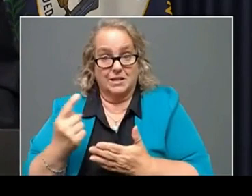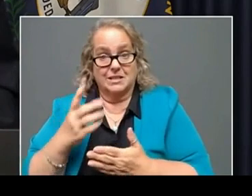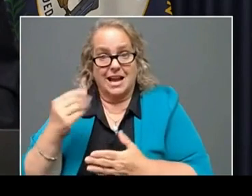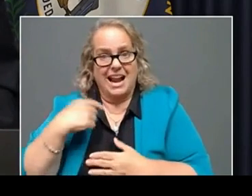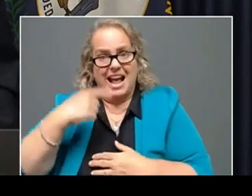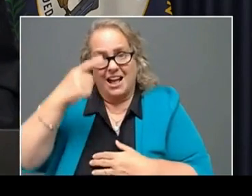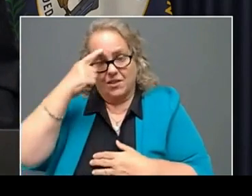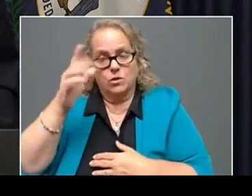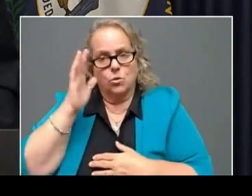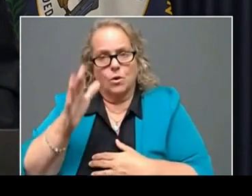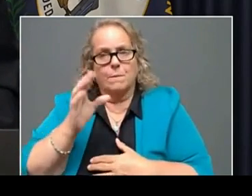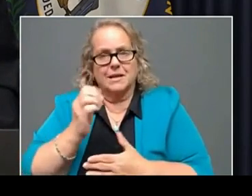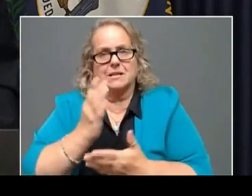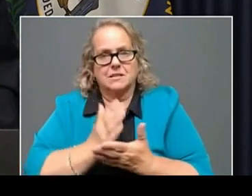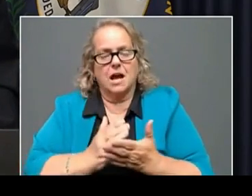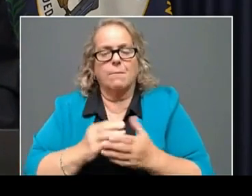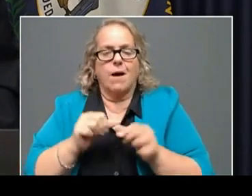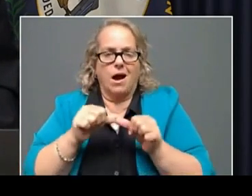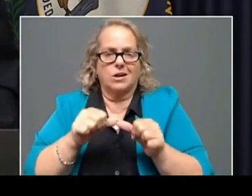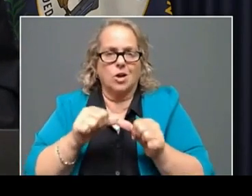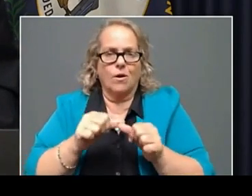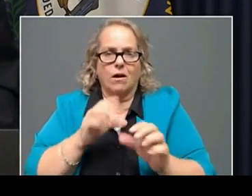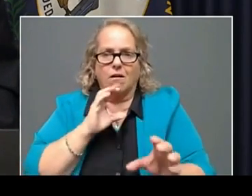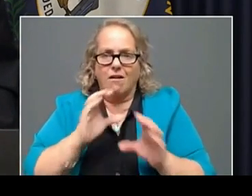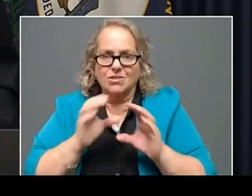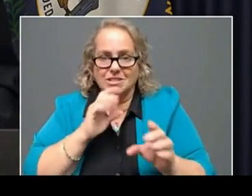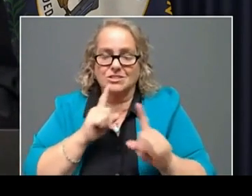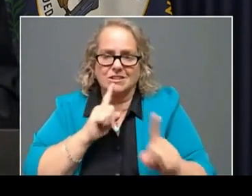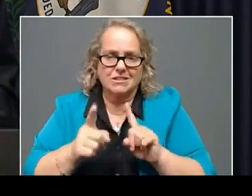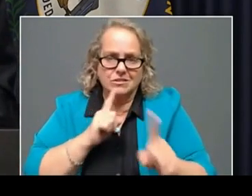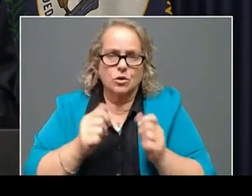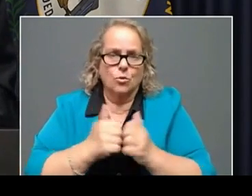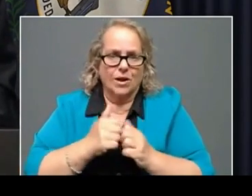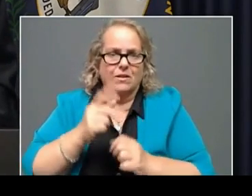ongoing conversations with them, but I've been very encouraged from the